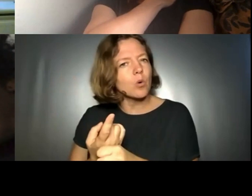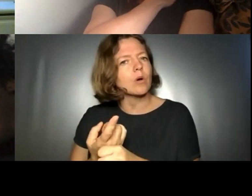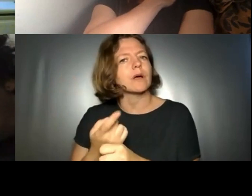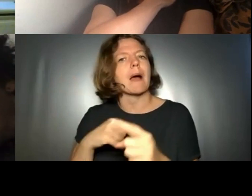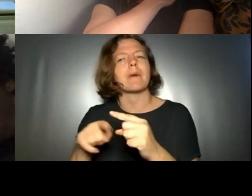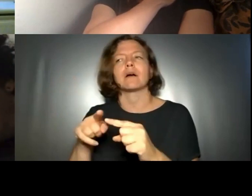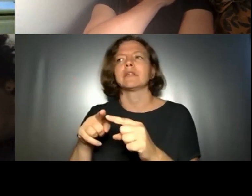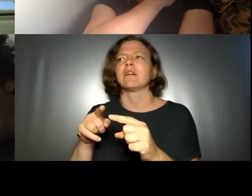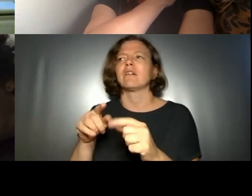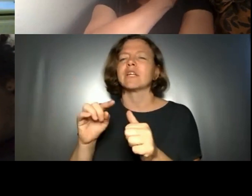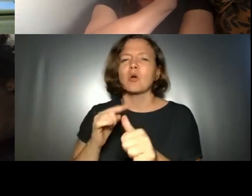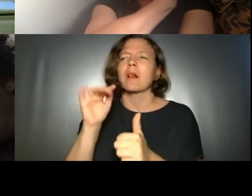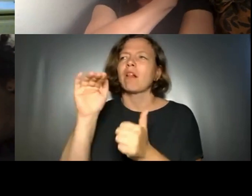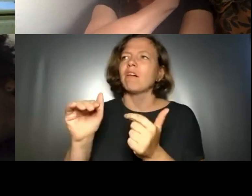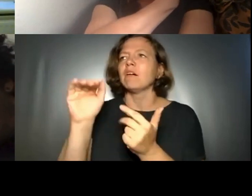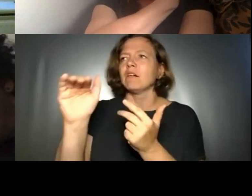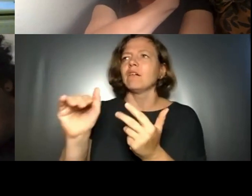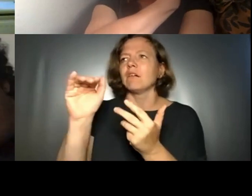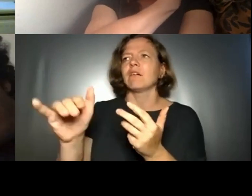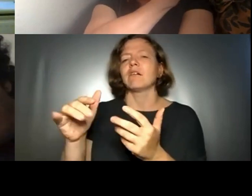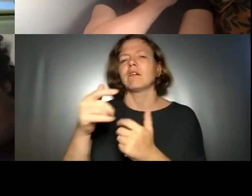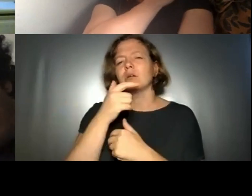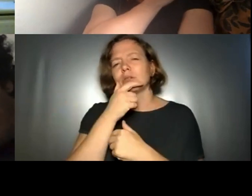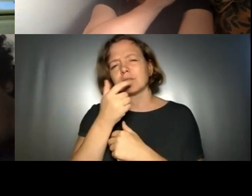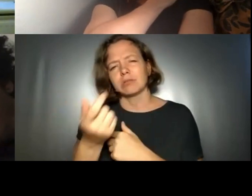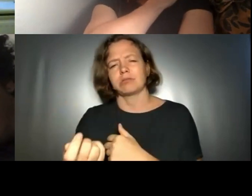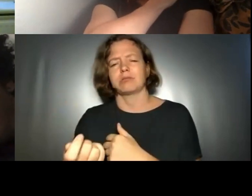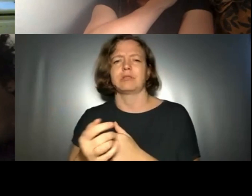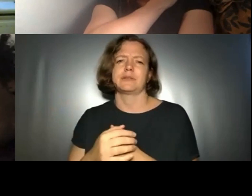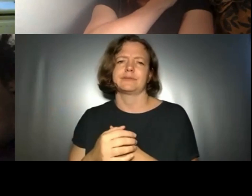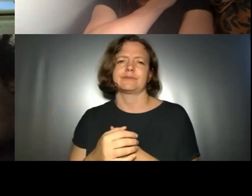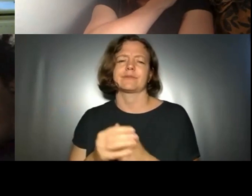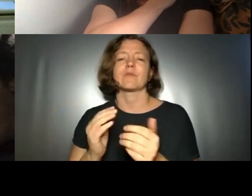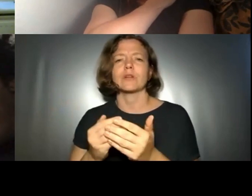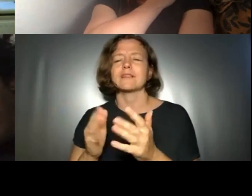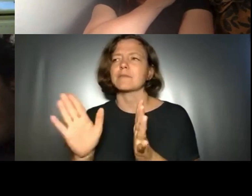I wish that if we create that space, be it with Criptonite, be it with other types of my work,